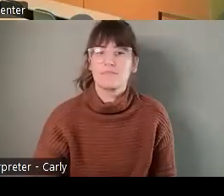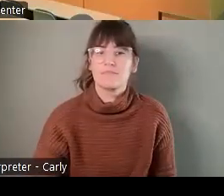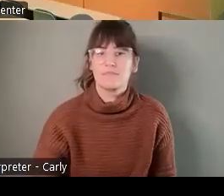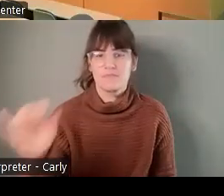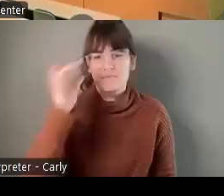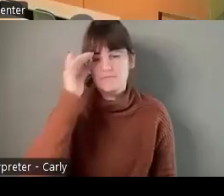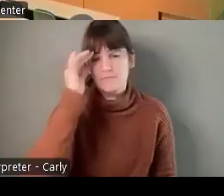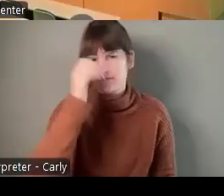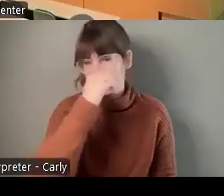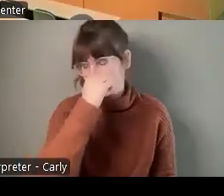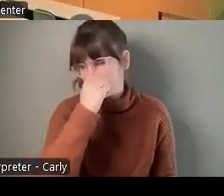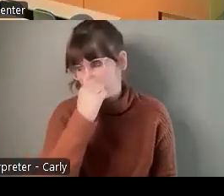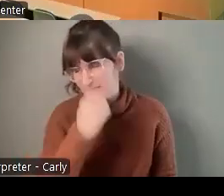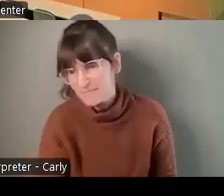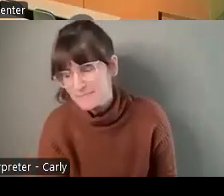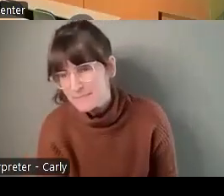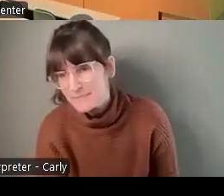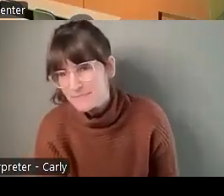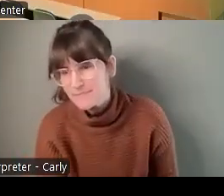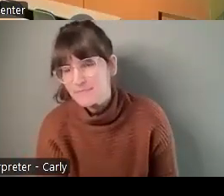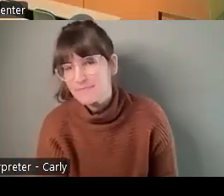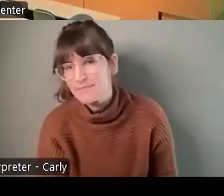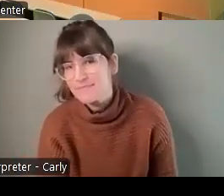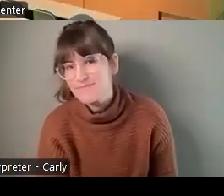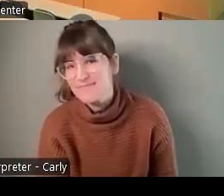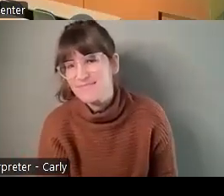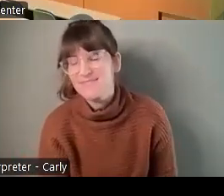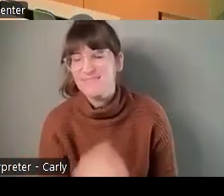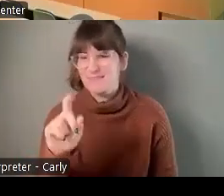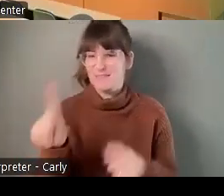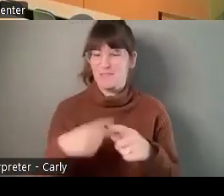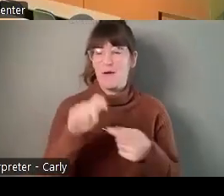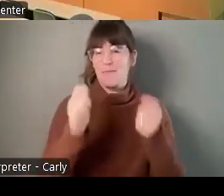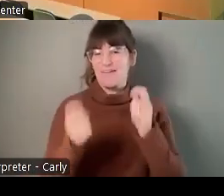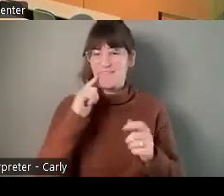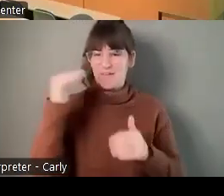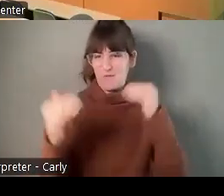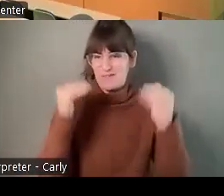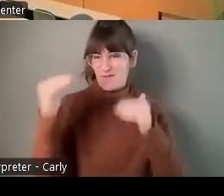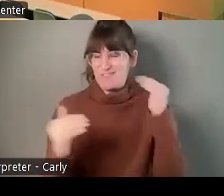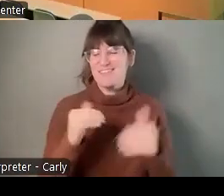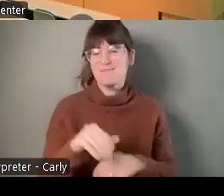Modifying adult. Okay. Question is about modifying for adults. Yes. for an adult setting because I,